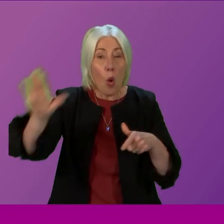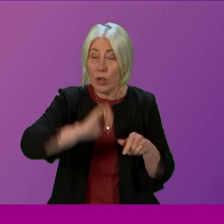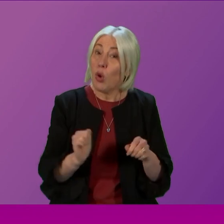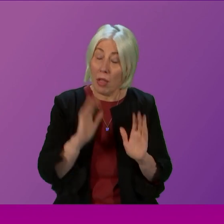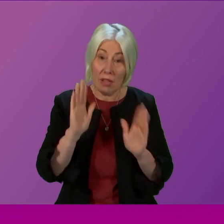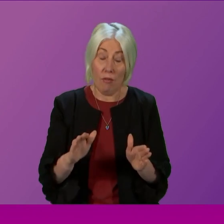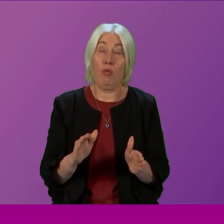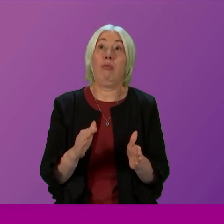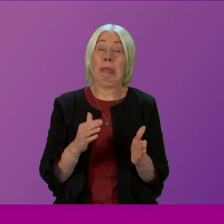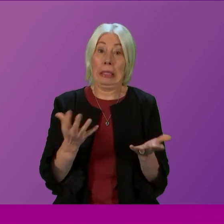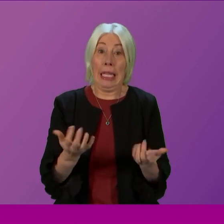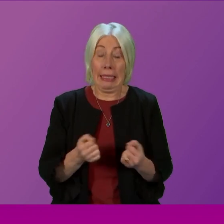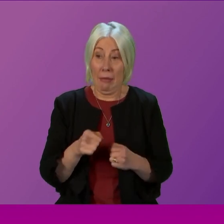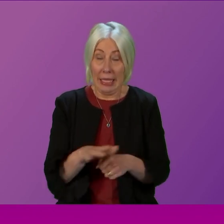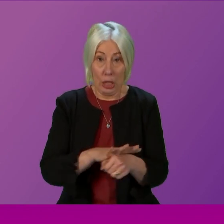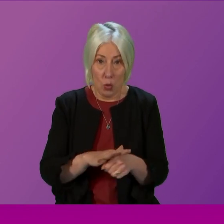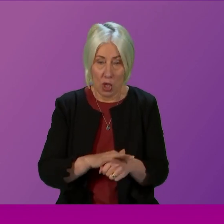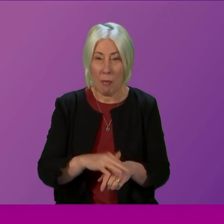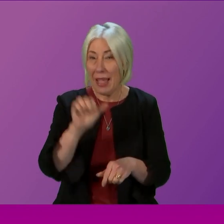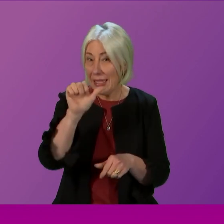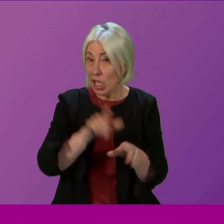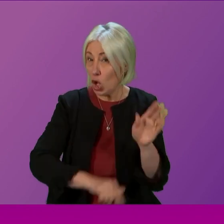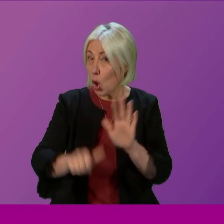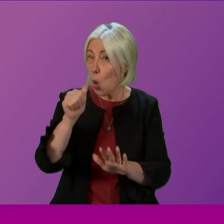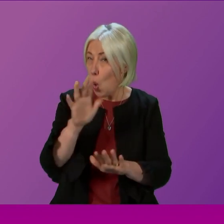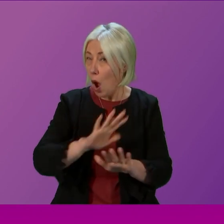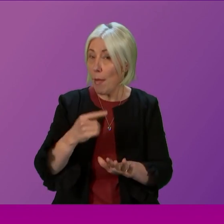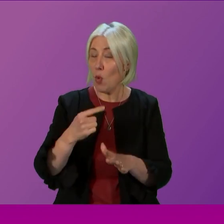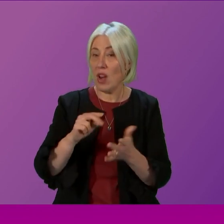Let us remember that, more than six years ago, Nicola Sturgeon made bold promises